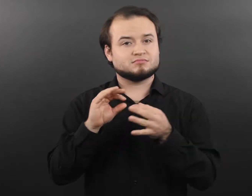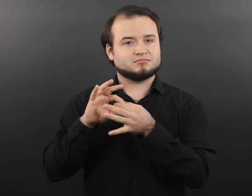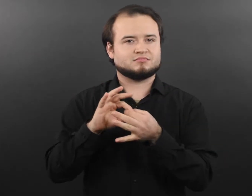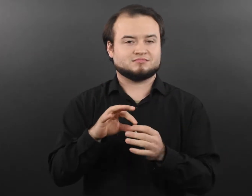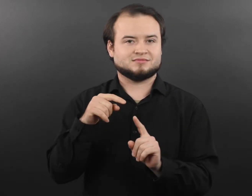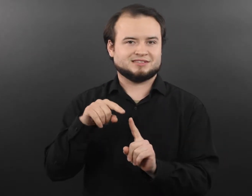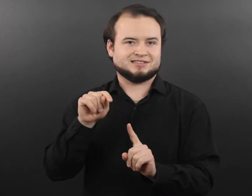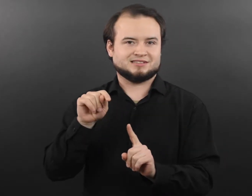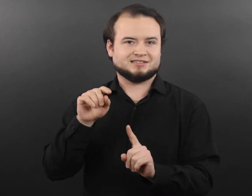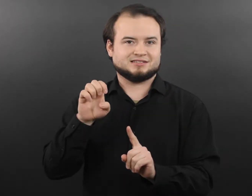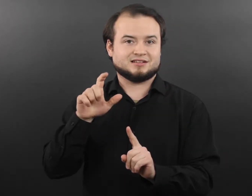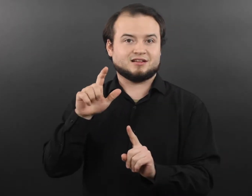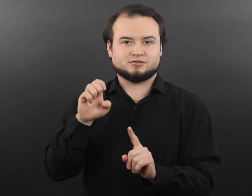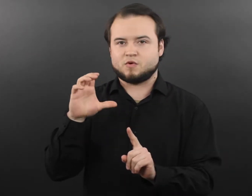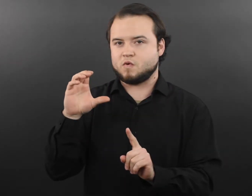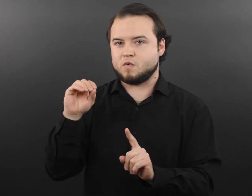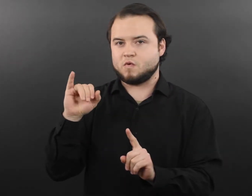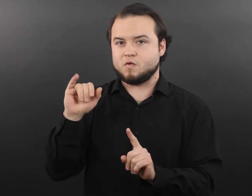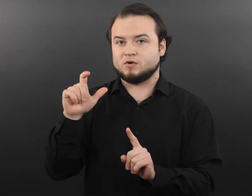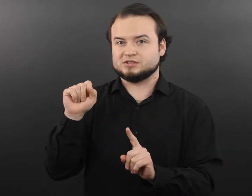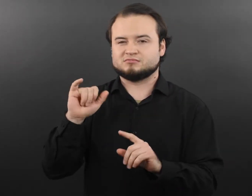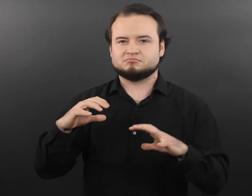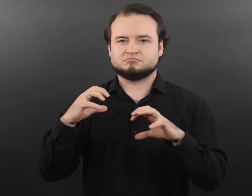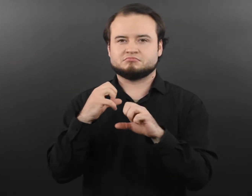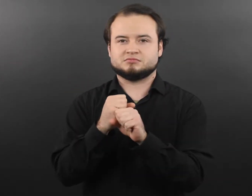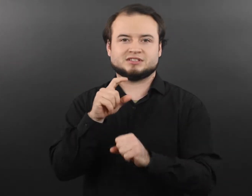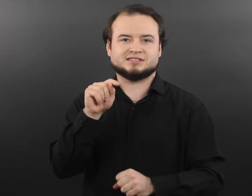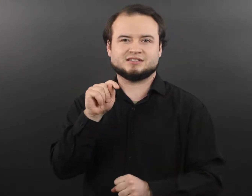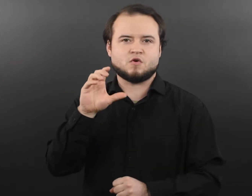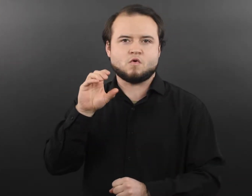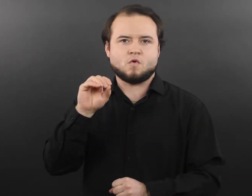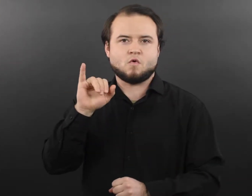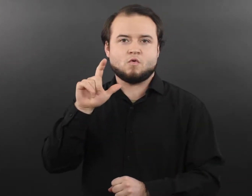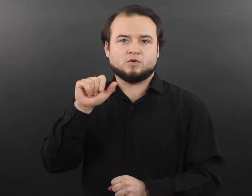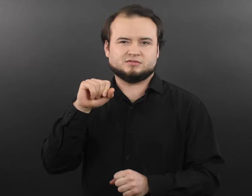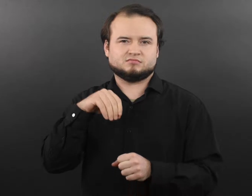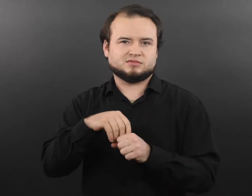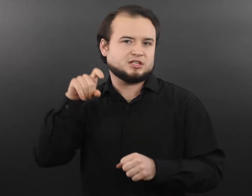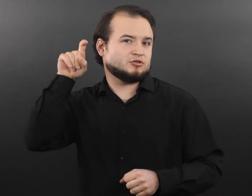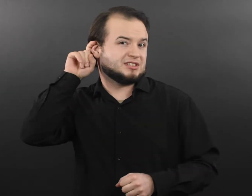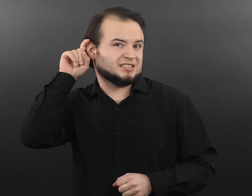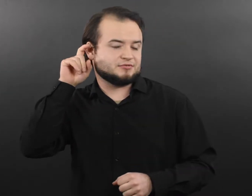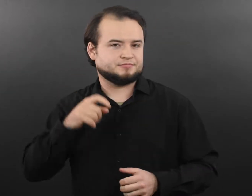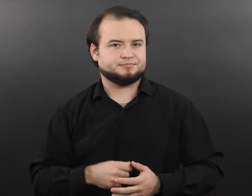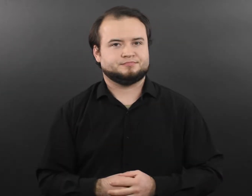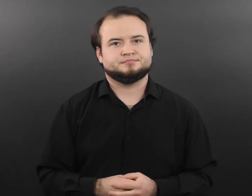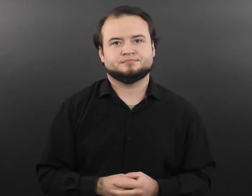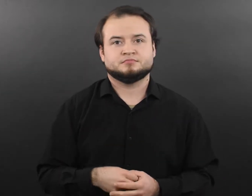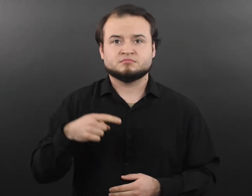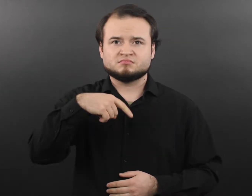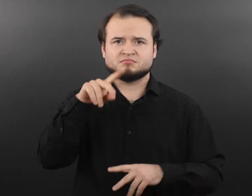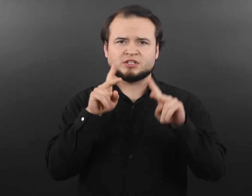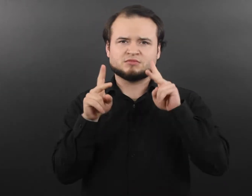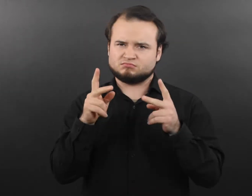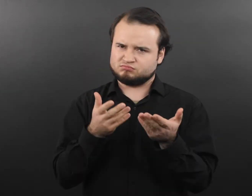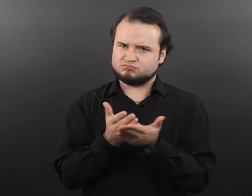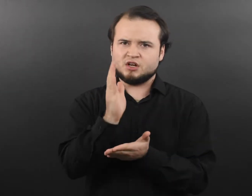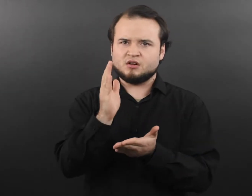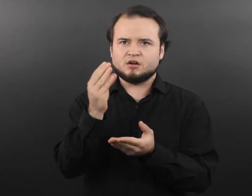telecoils (t-coils) in hearing aids. People have the